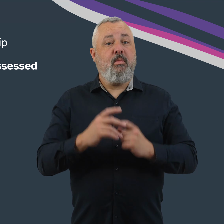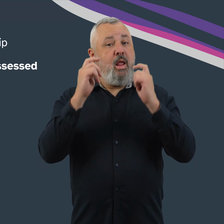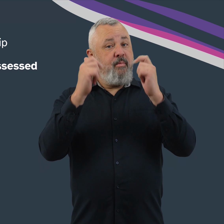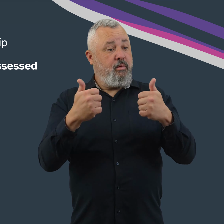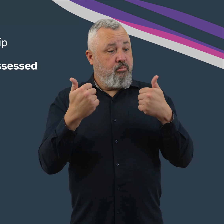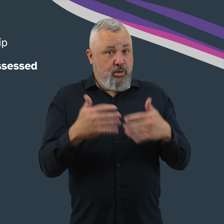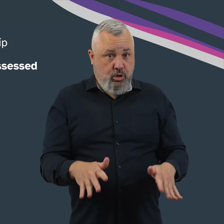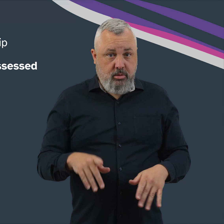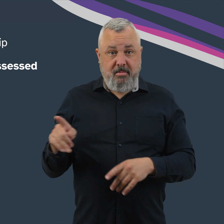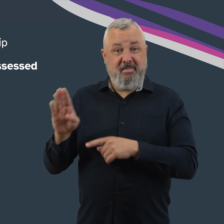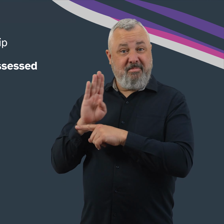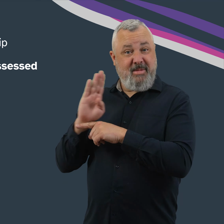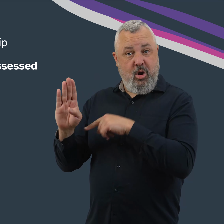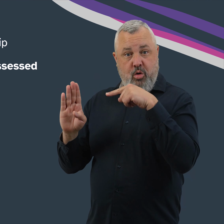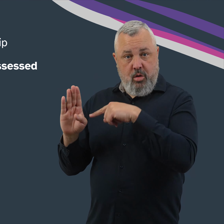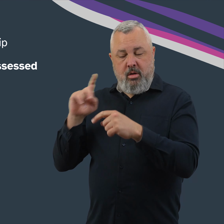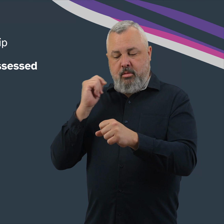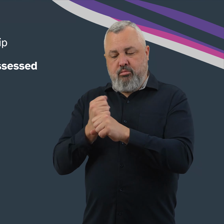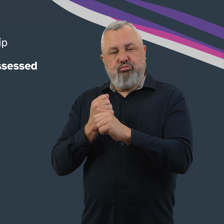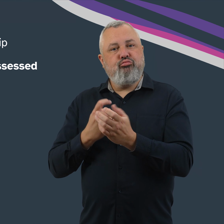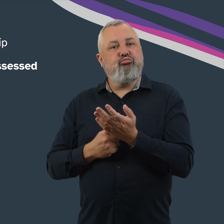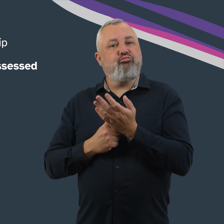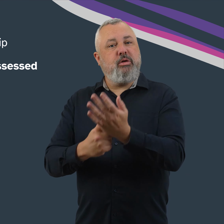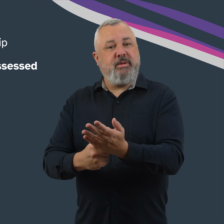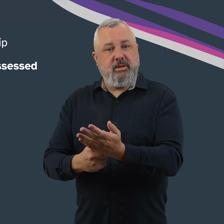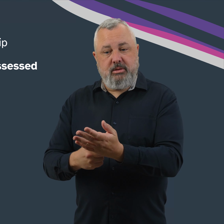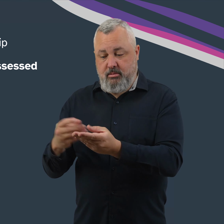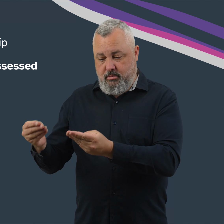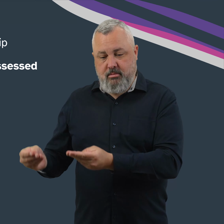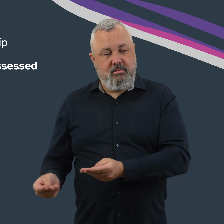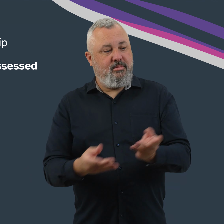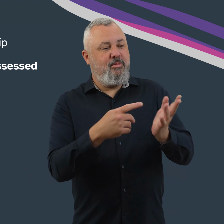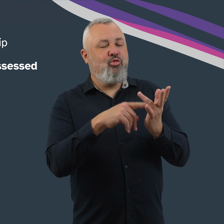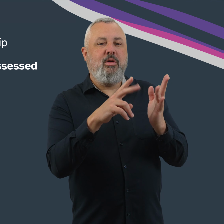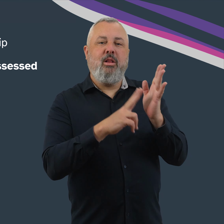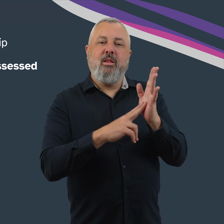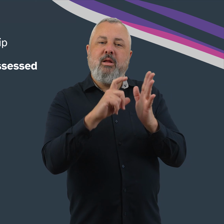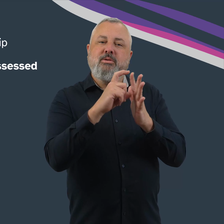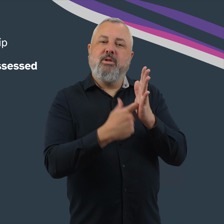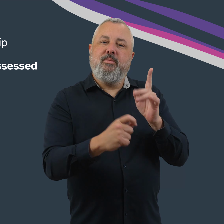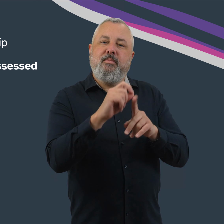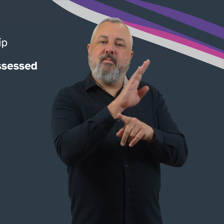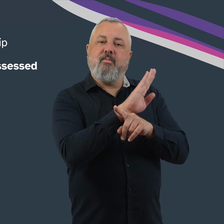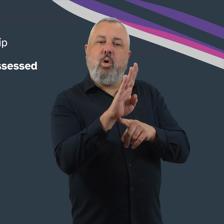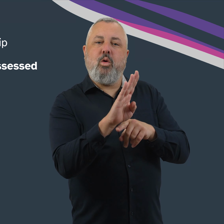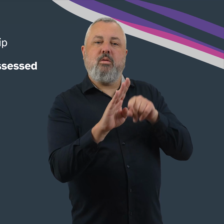The panel will then make recommendations to the NDRP Board,